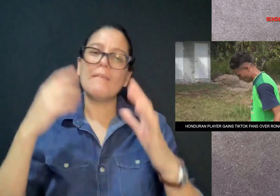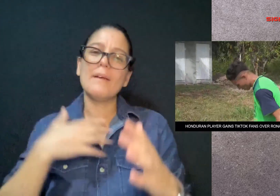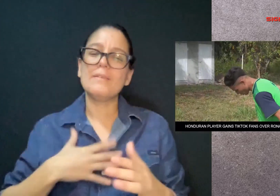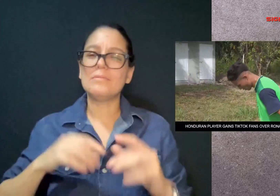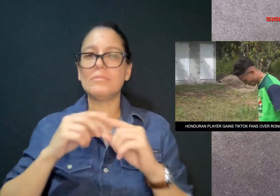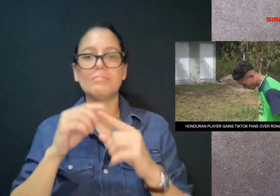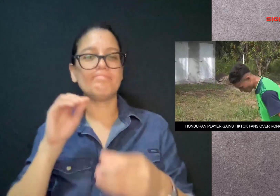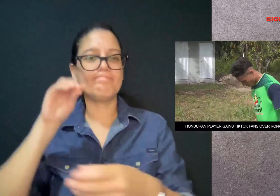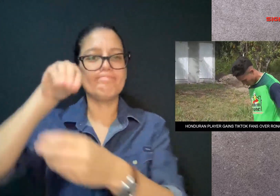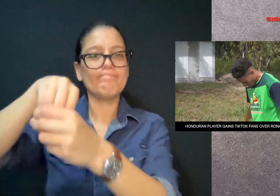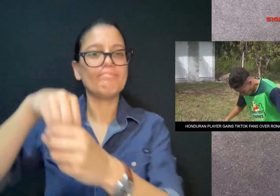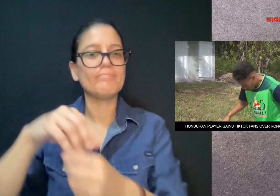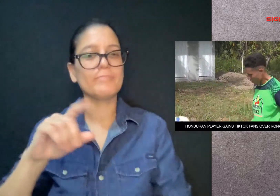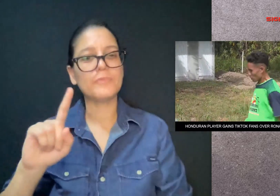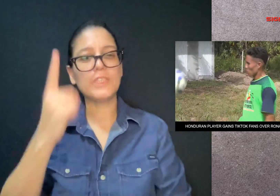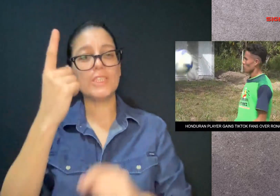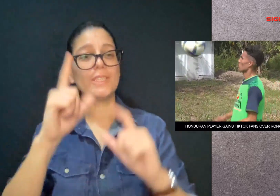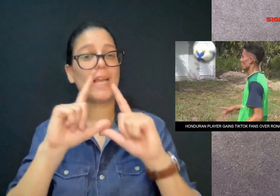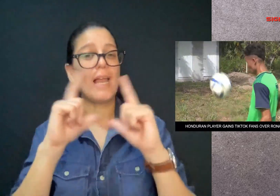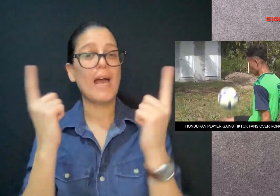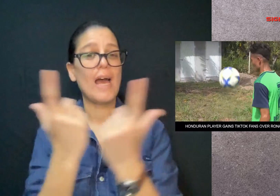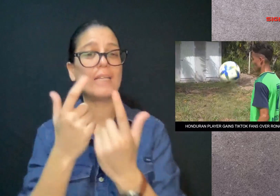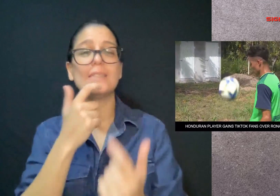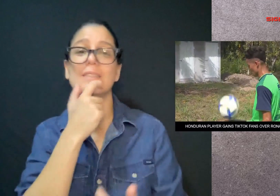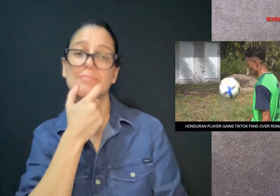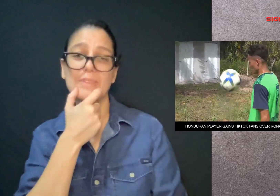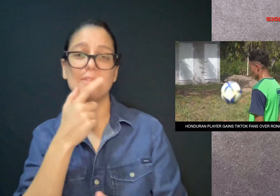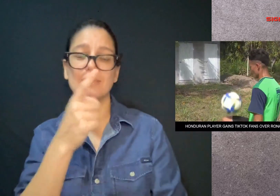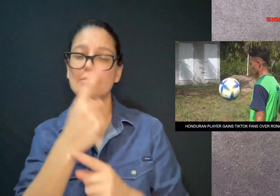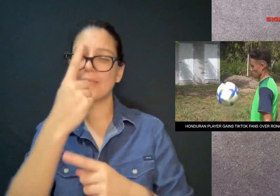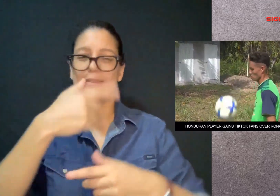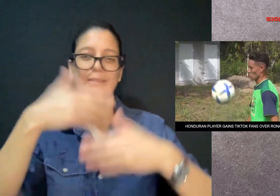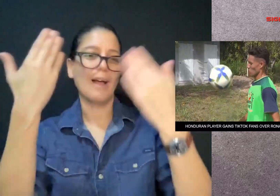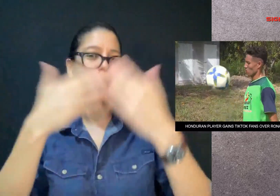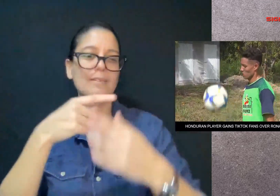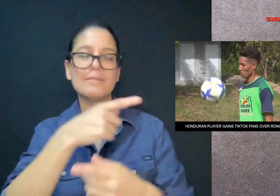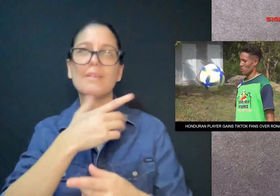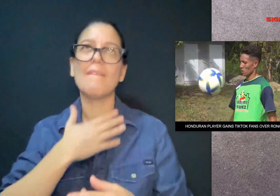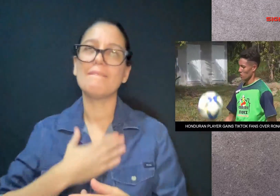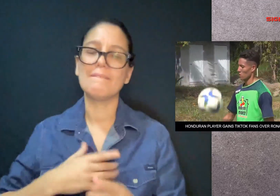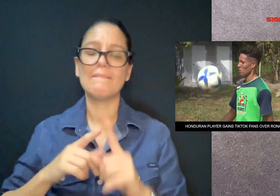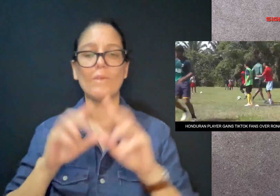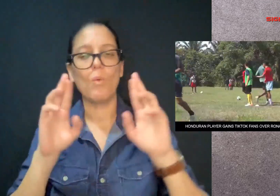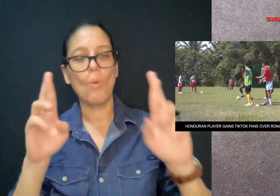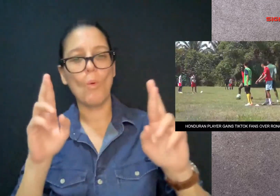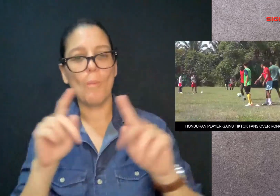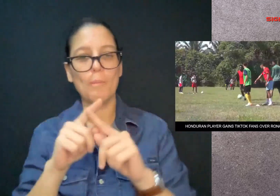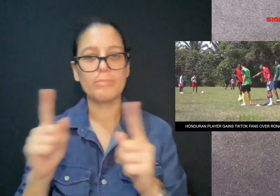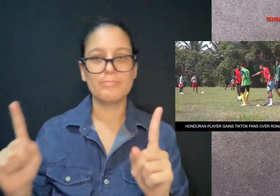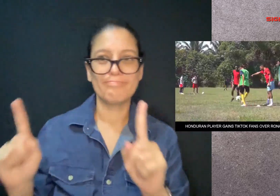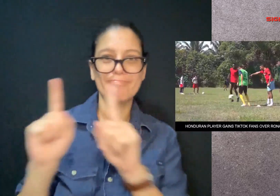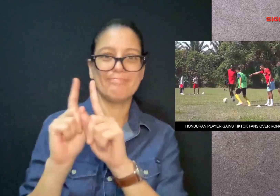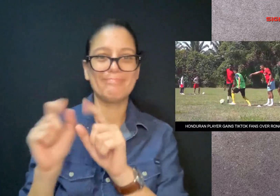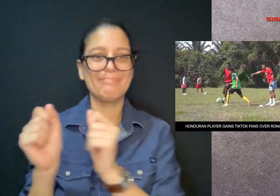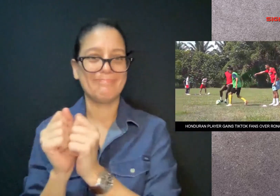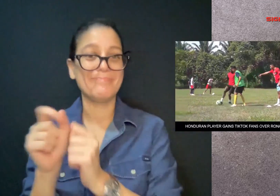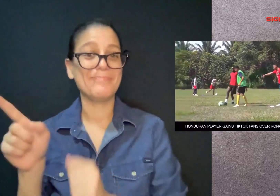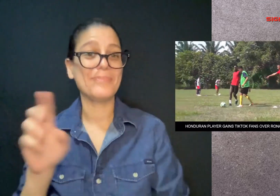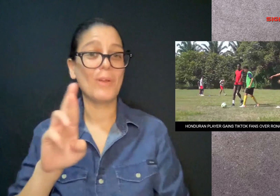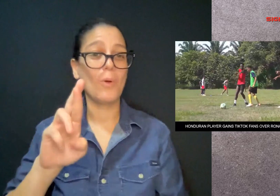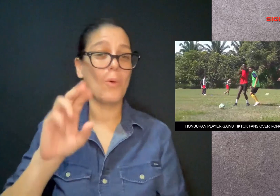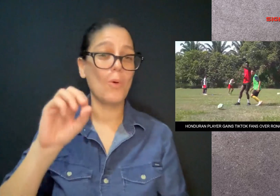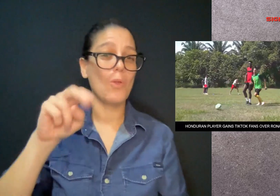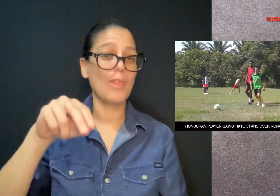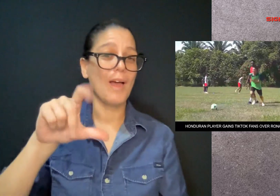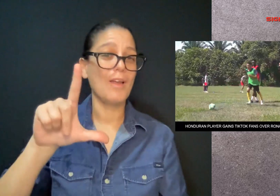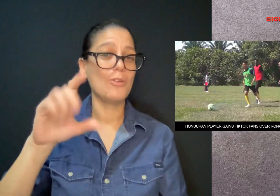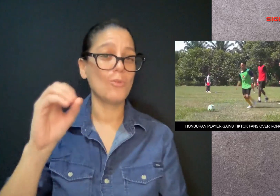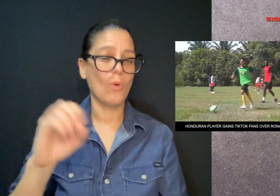semiprofessional football club he dreams of playing in the English Premier league one